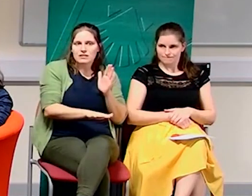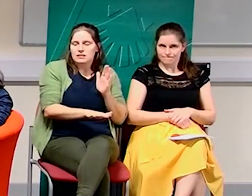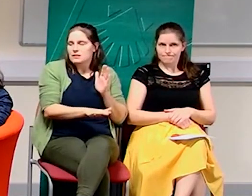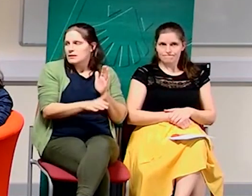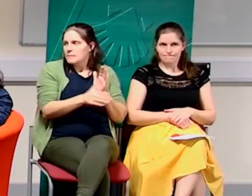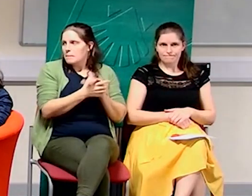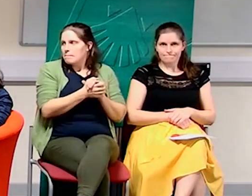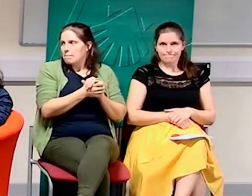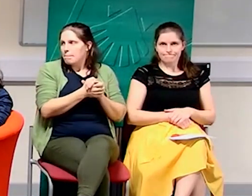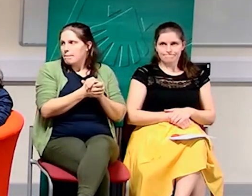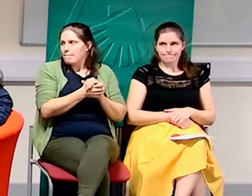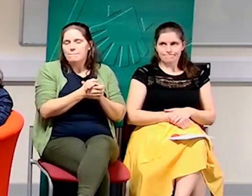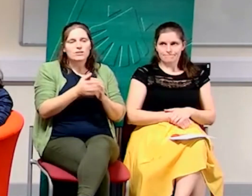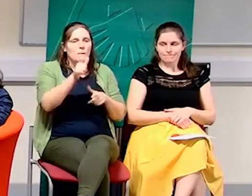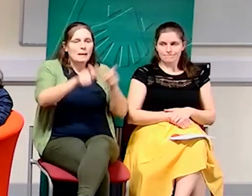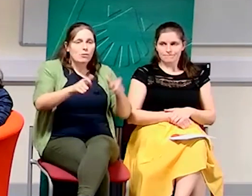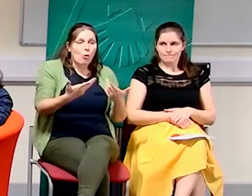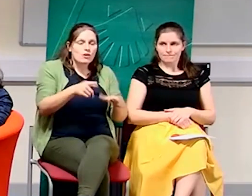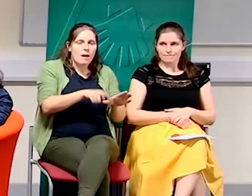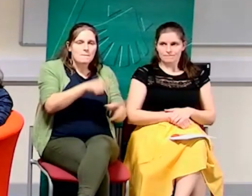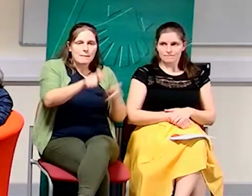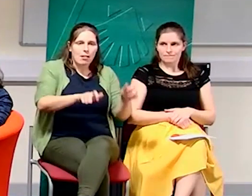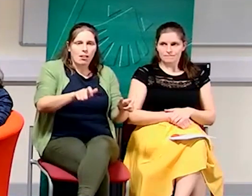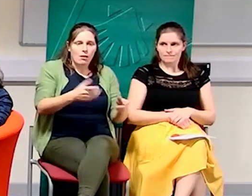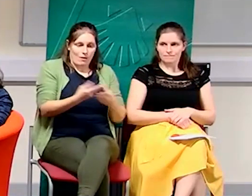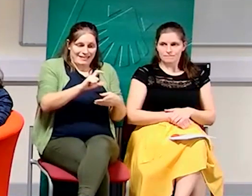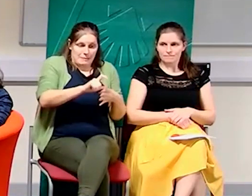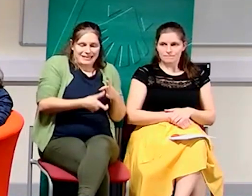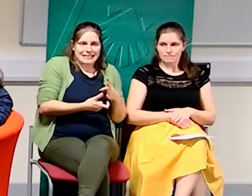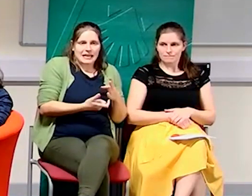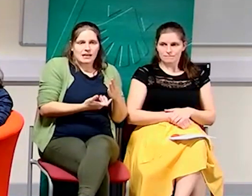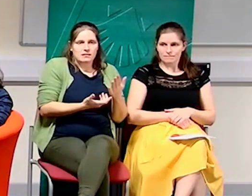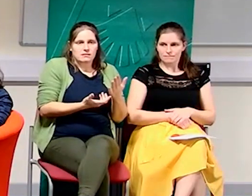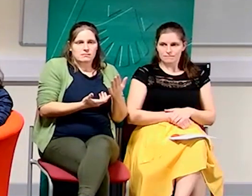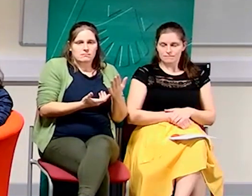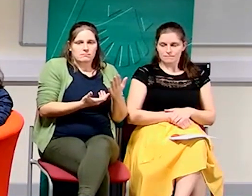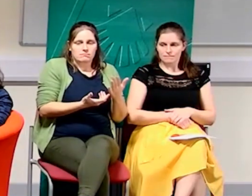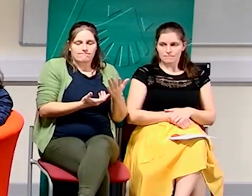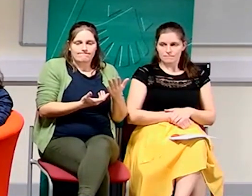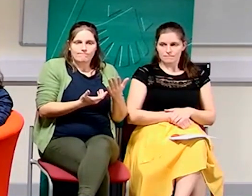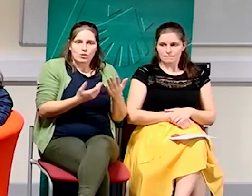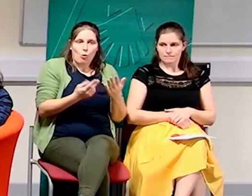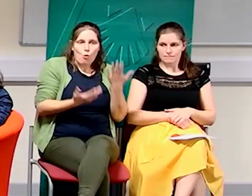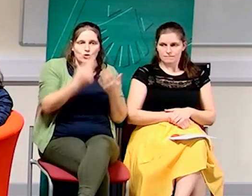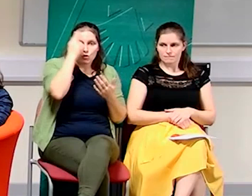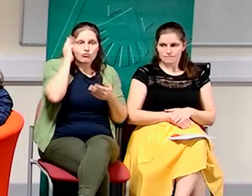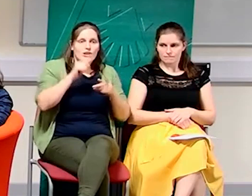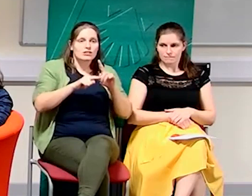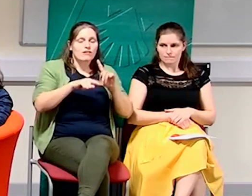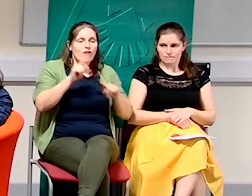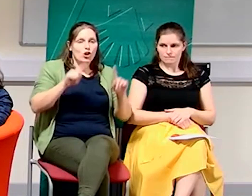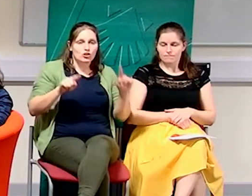of people and young people with disabilities and um who are neurodivergent in those circumstances